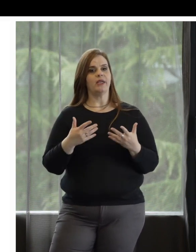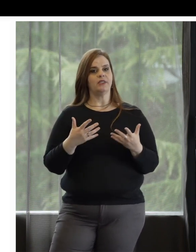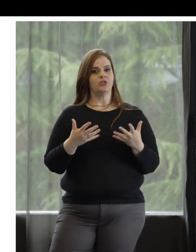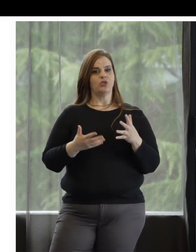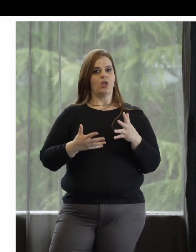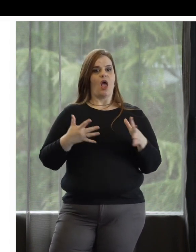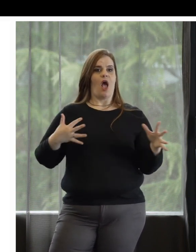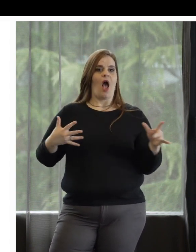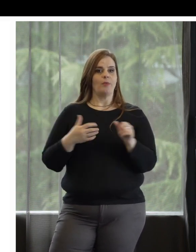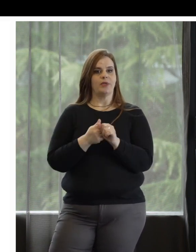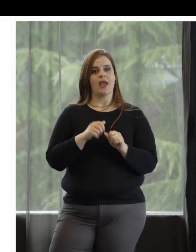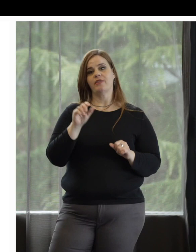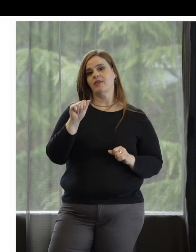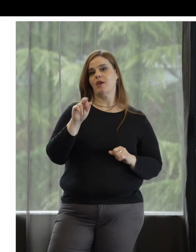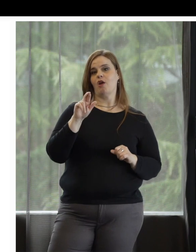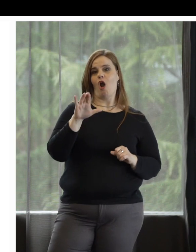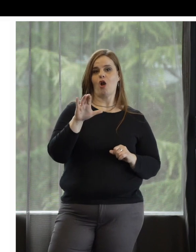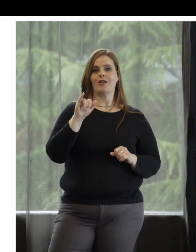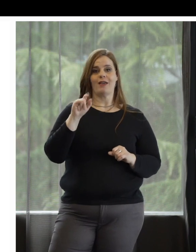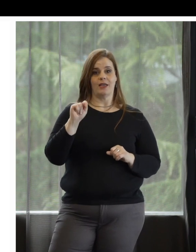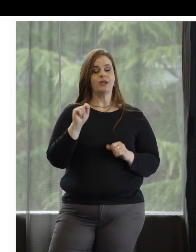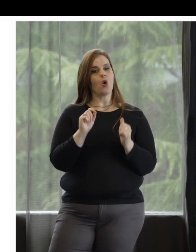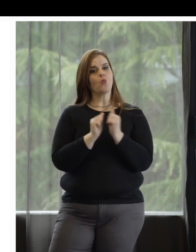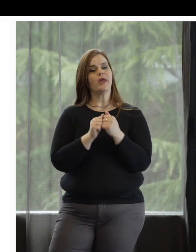IT with new accessible transportation